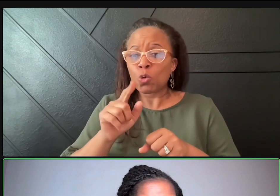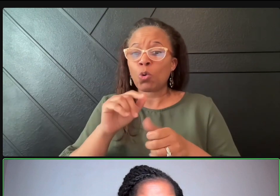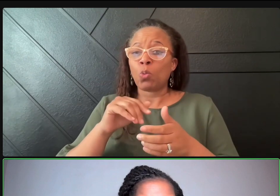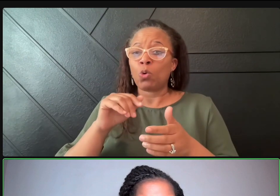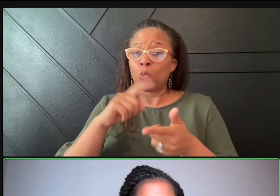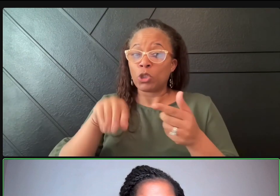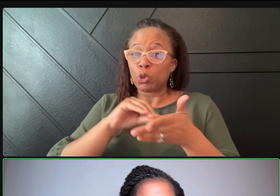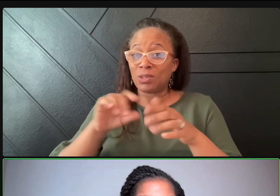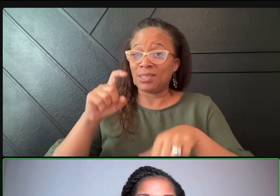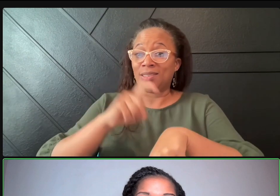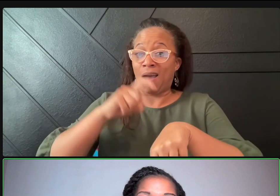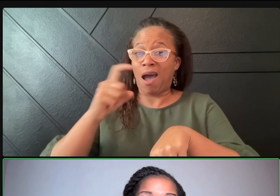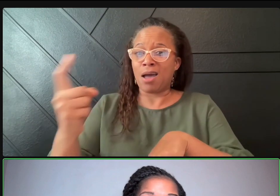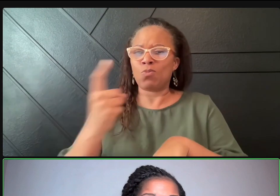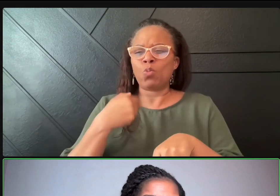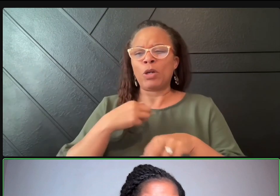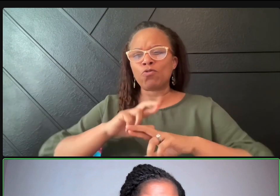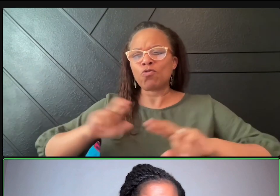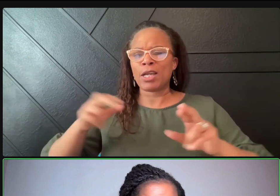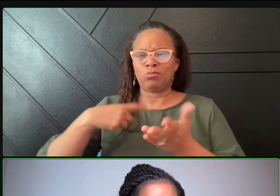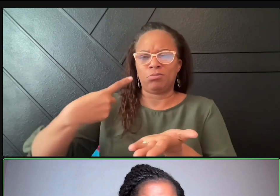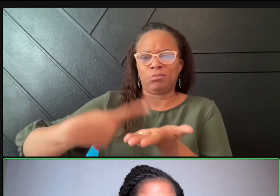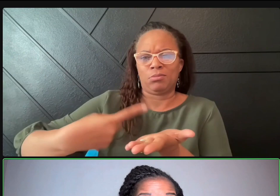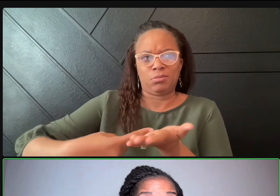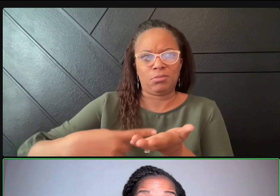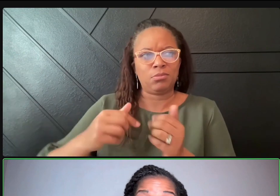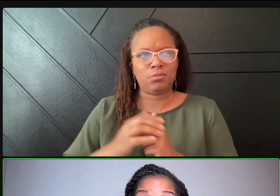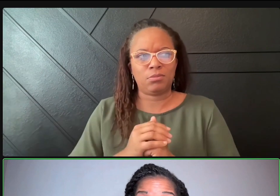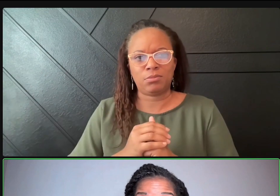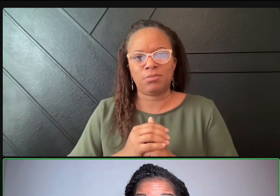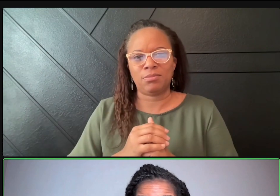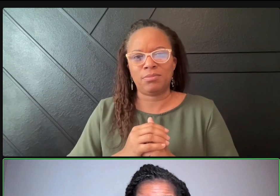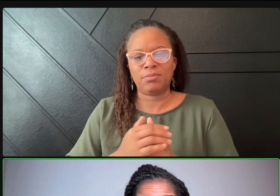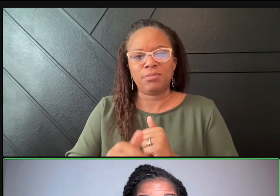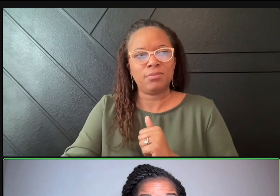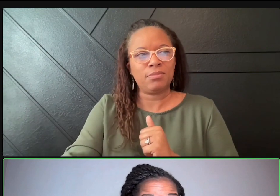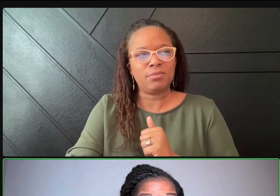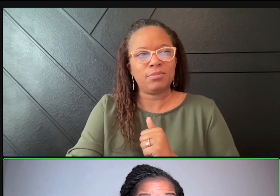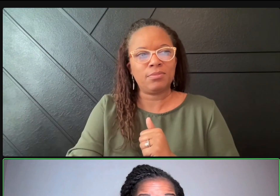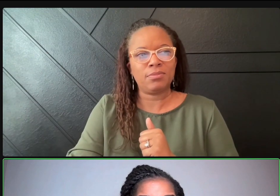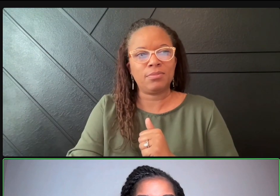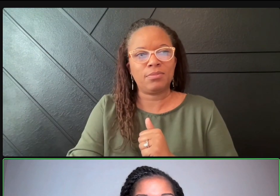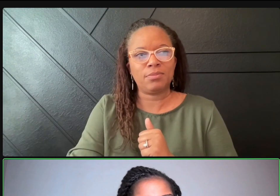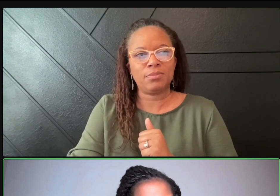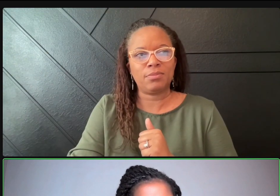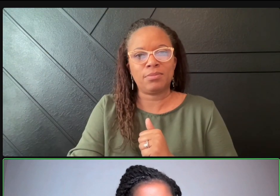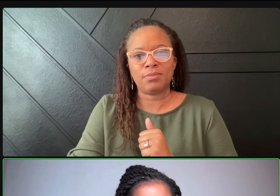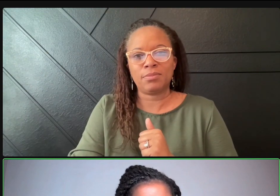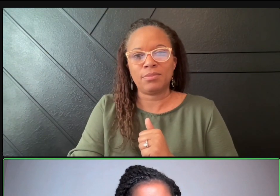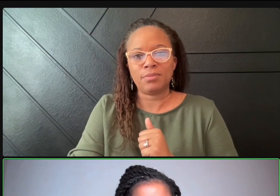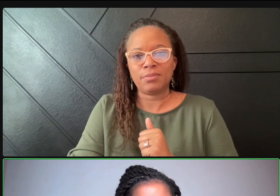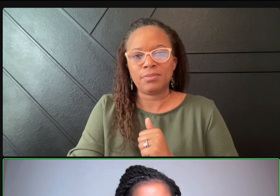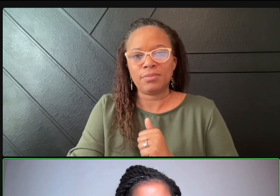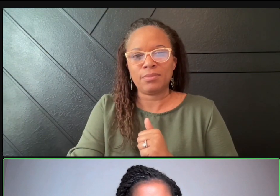and have those surprises. When you plan in advance, by the time the students come and are ready to discuss, you have the necessary answers.